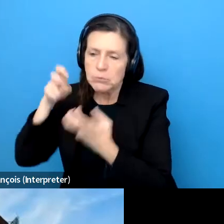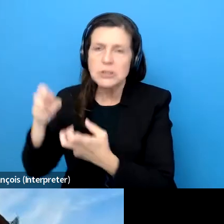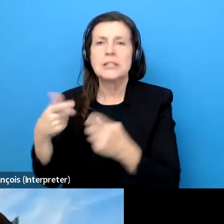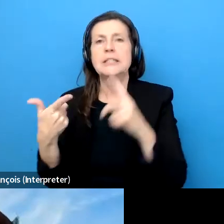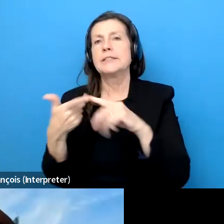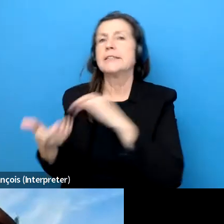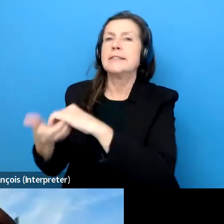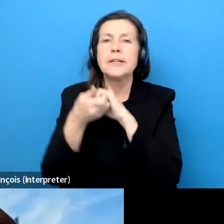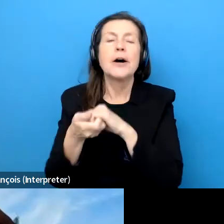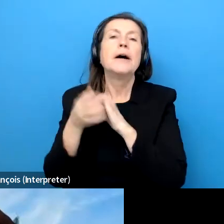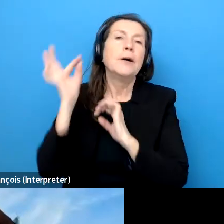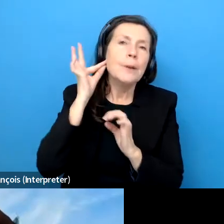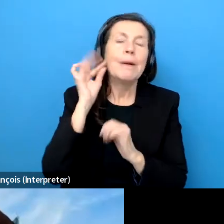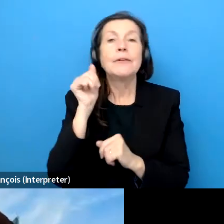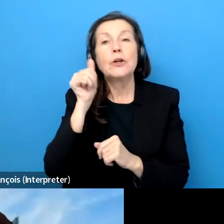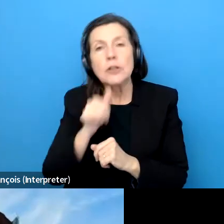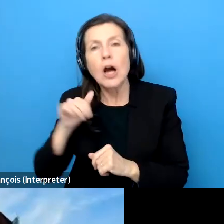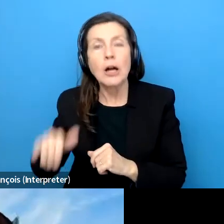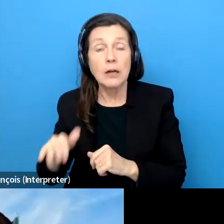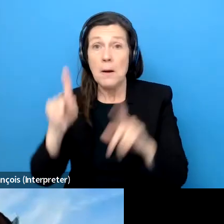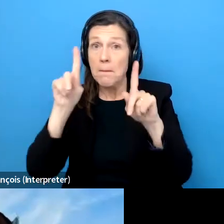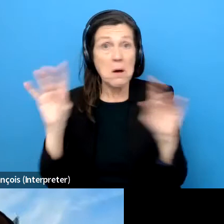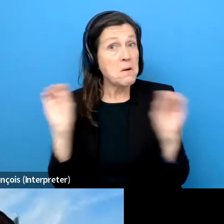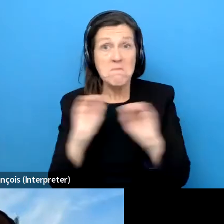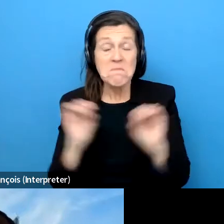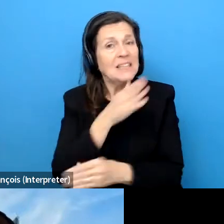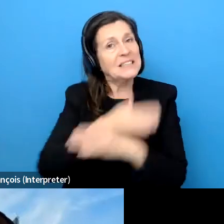but we don't have any representing people with disabilities.